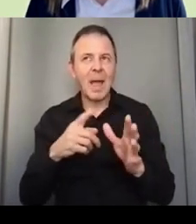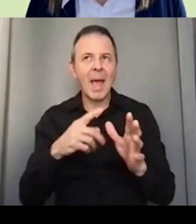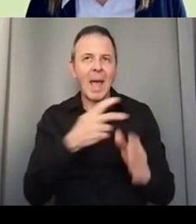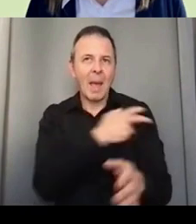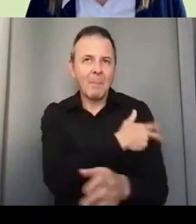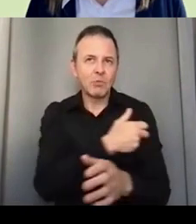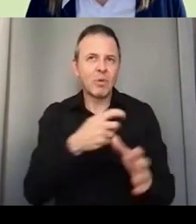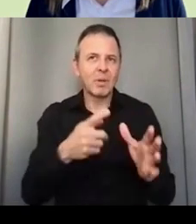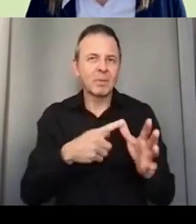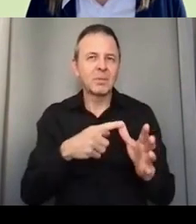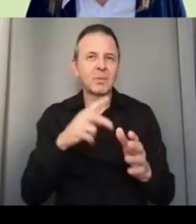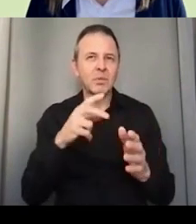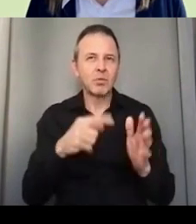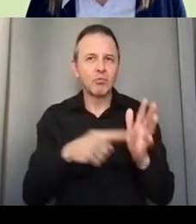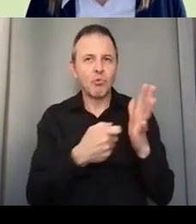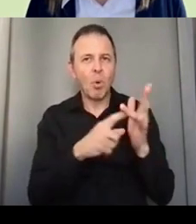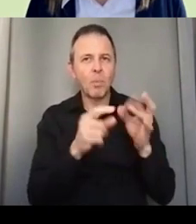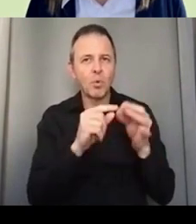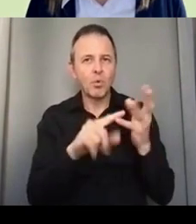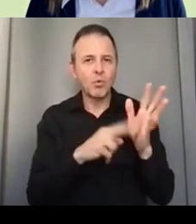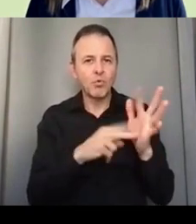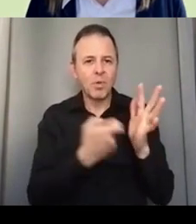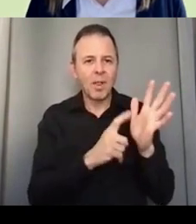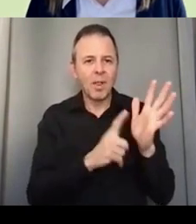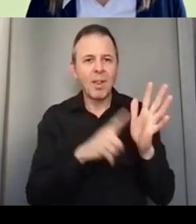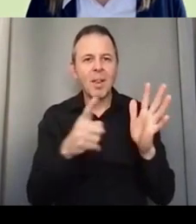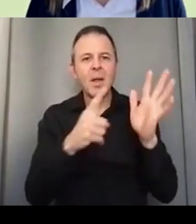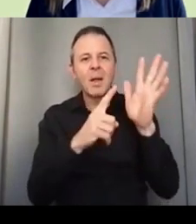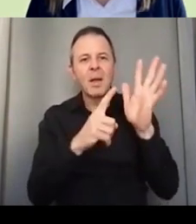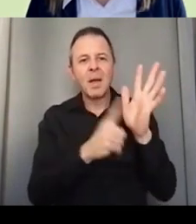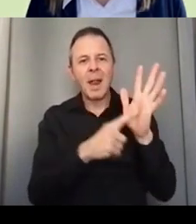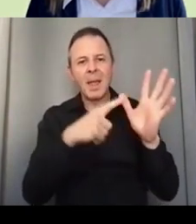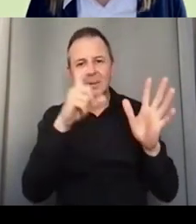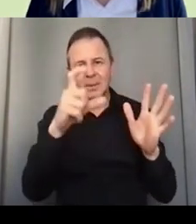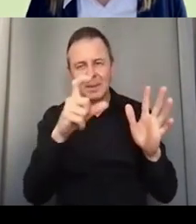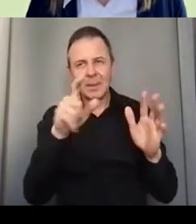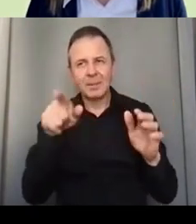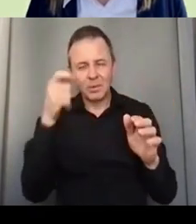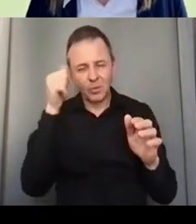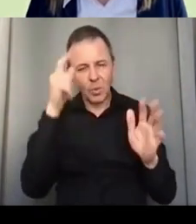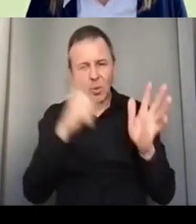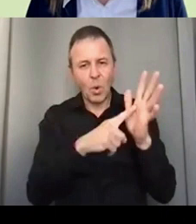look at who's who local area coordinator as I said is your LAC their role is to